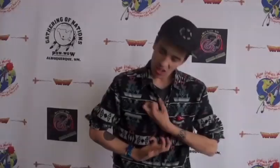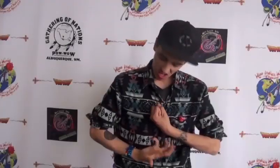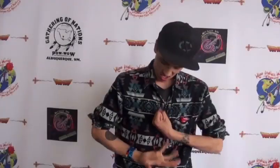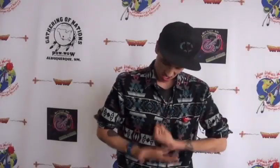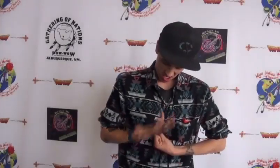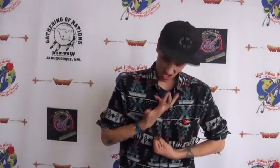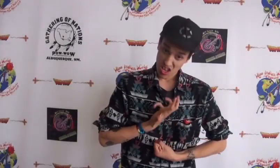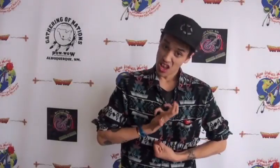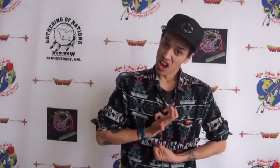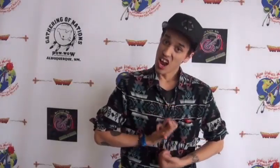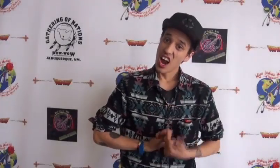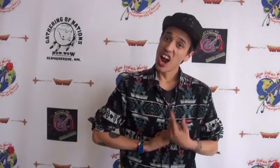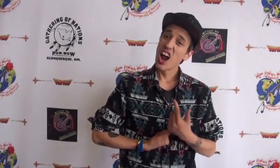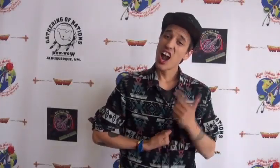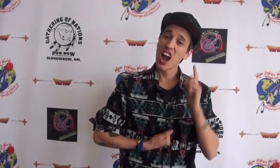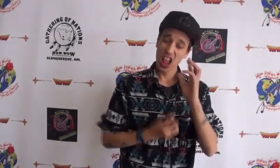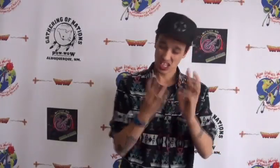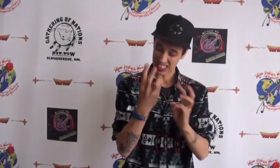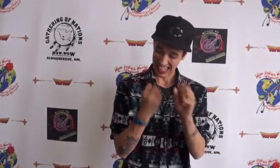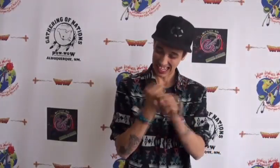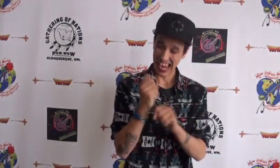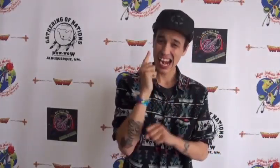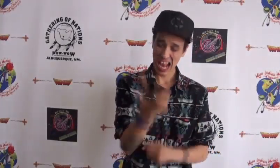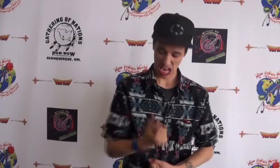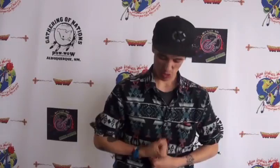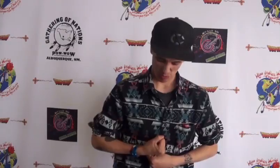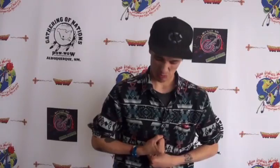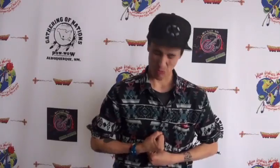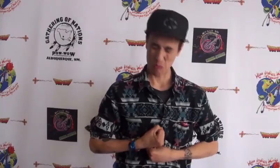All the while, I just internalized my anger and hurt until